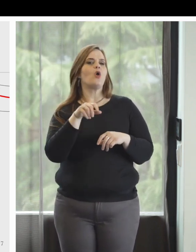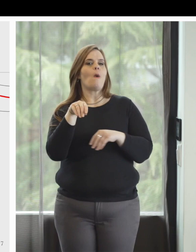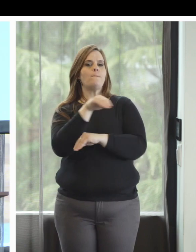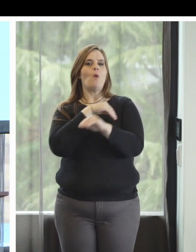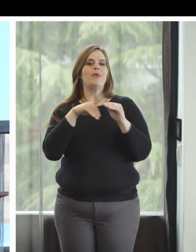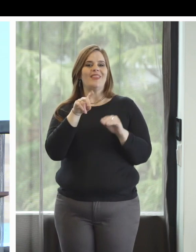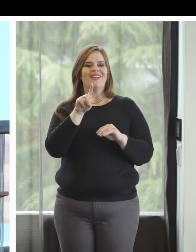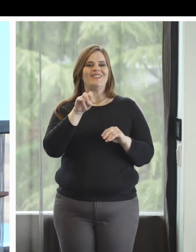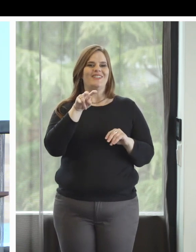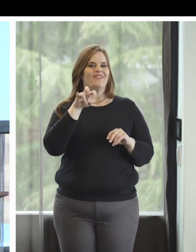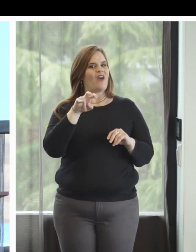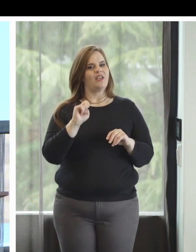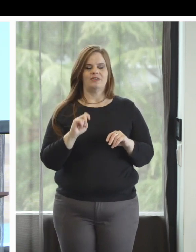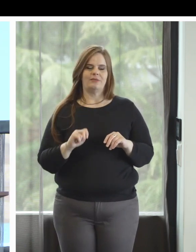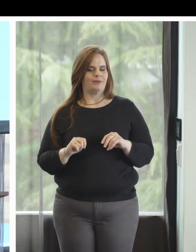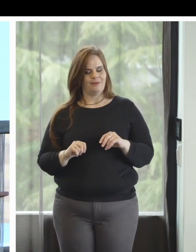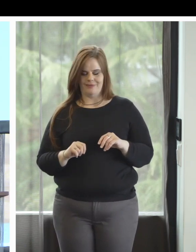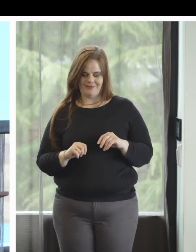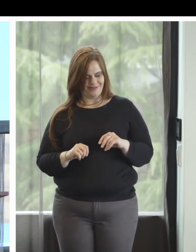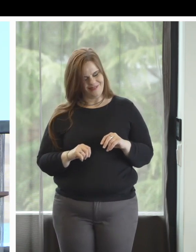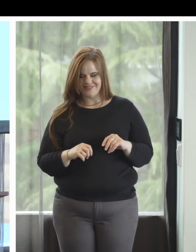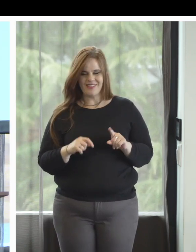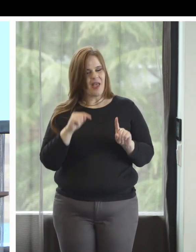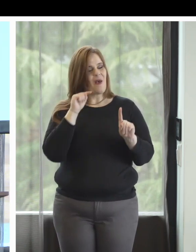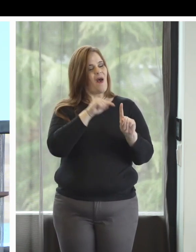are not slow moving cars as pedestrians we have rather